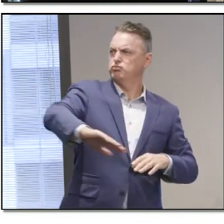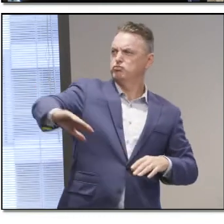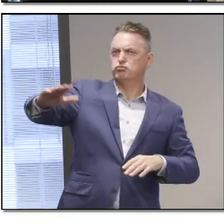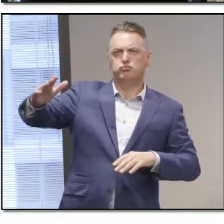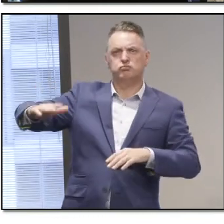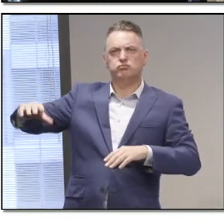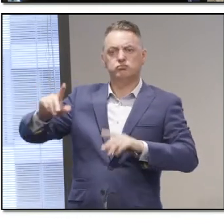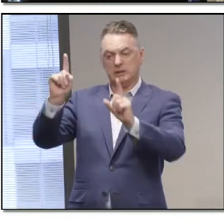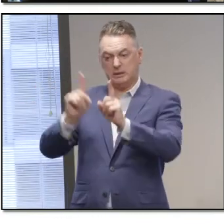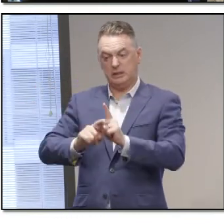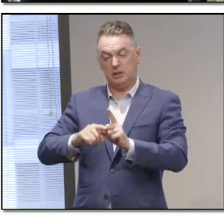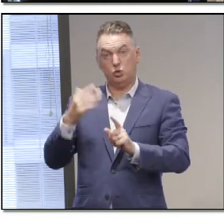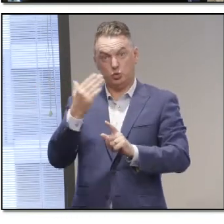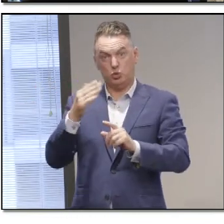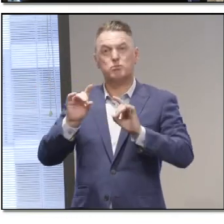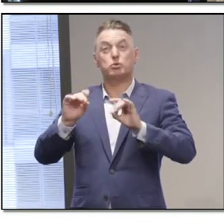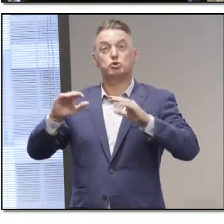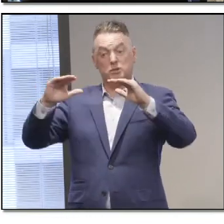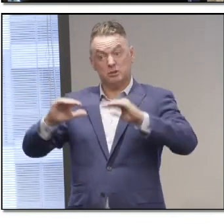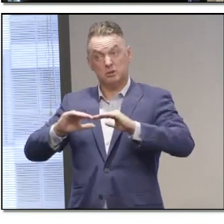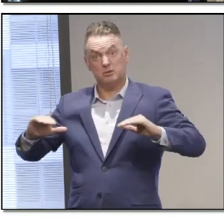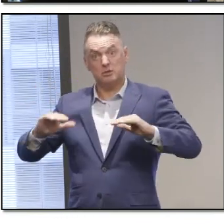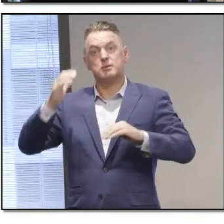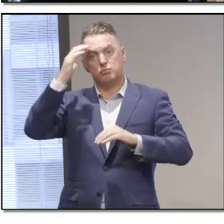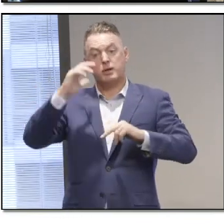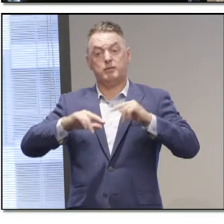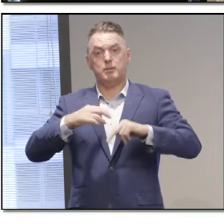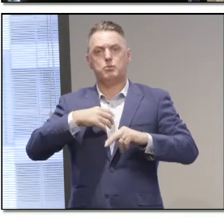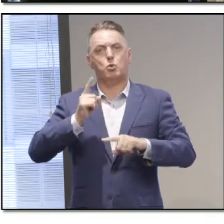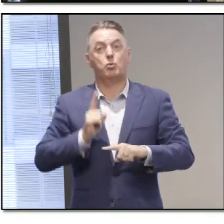and the pollution levels are lower, their brain development is more rapid. Not the